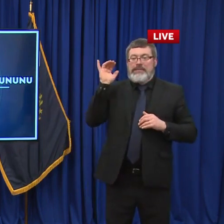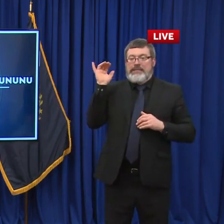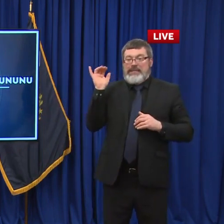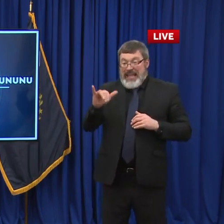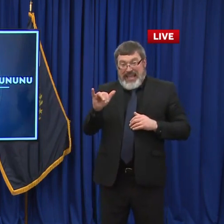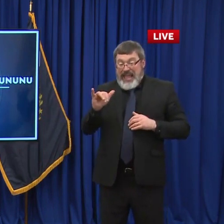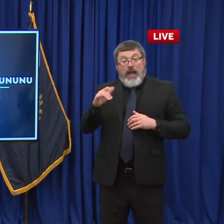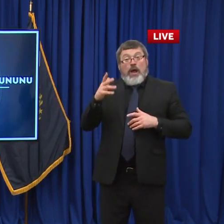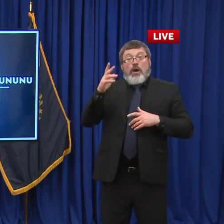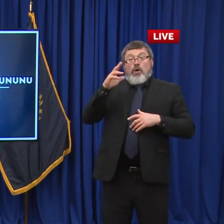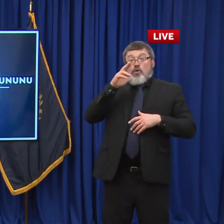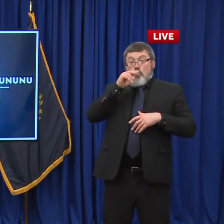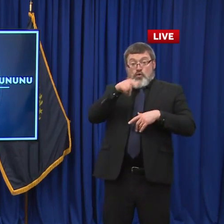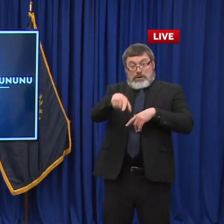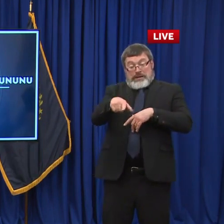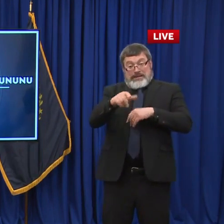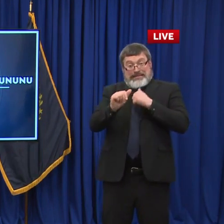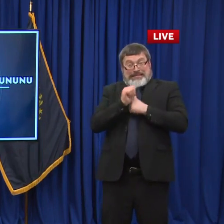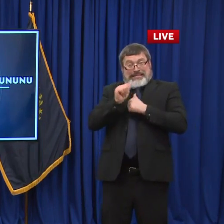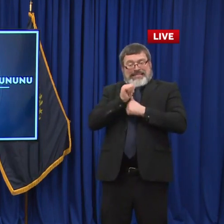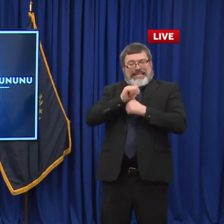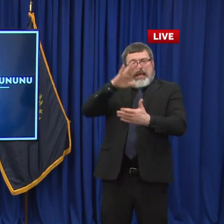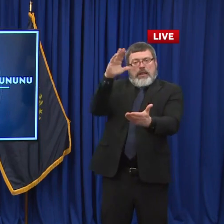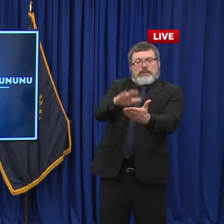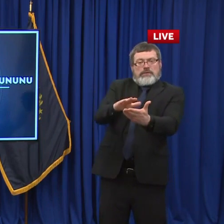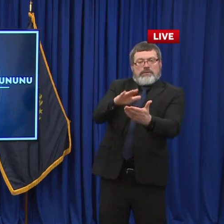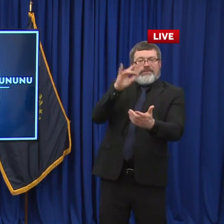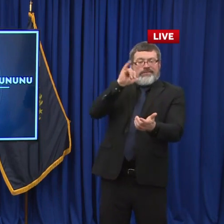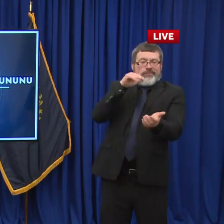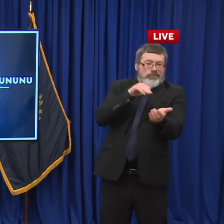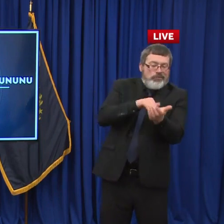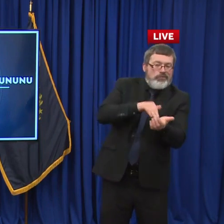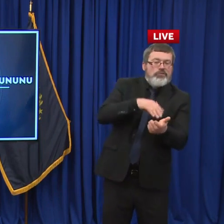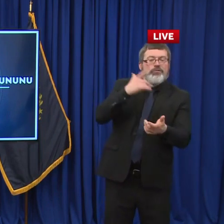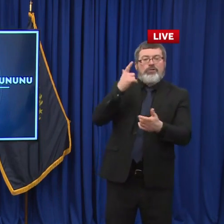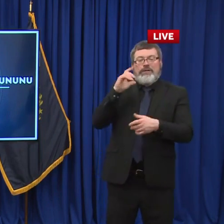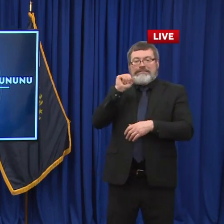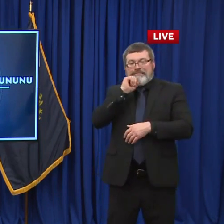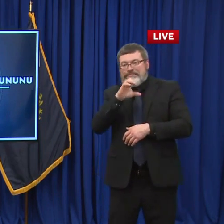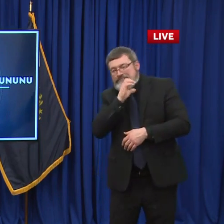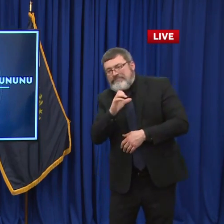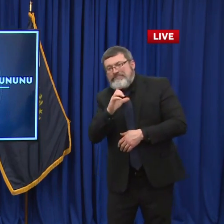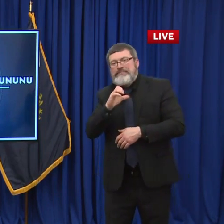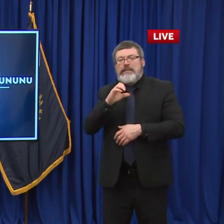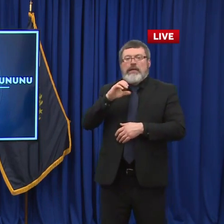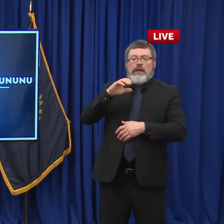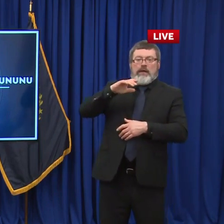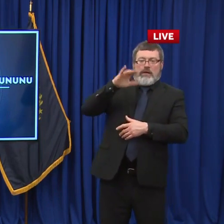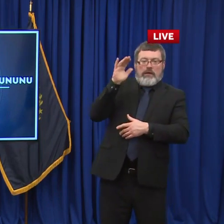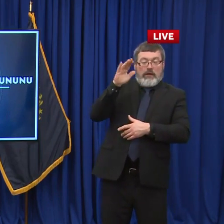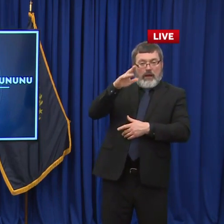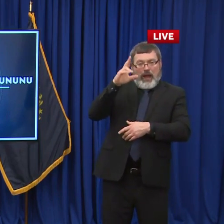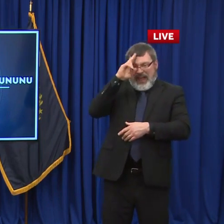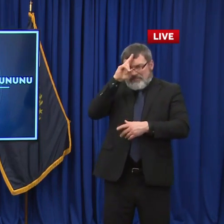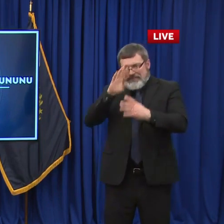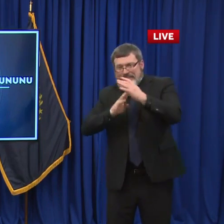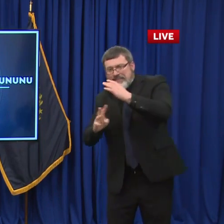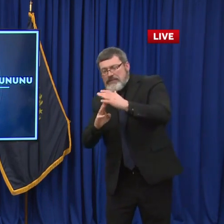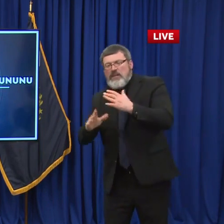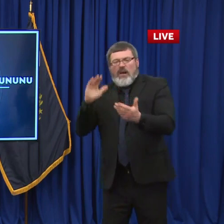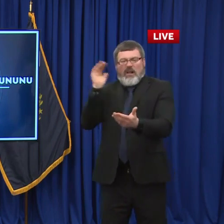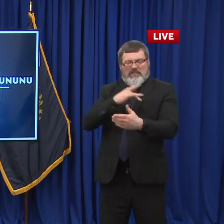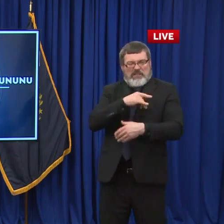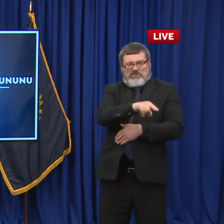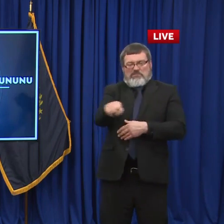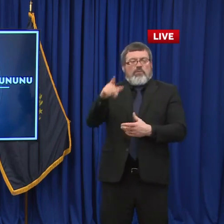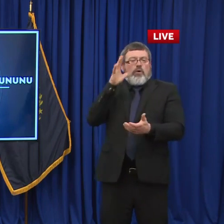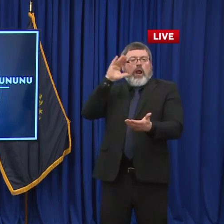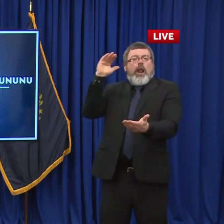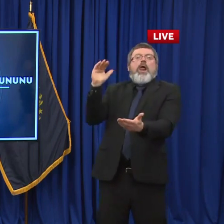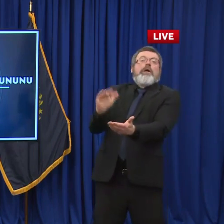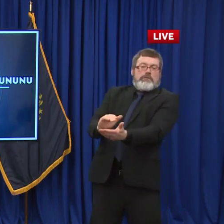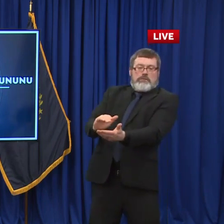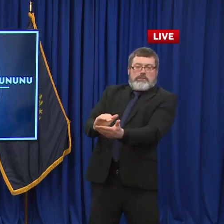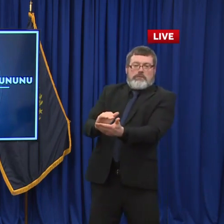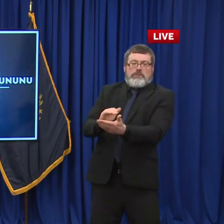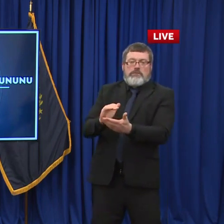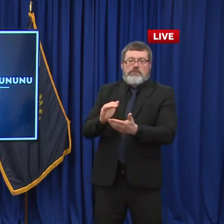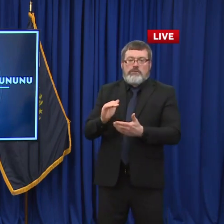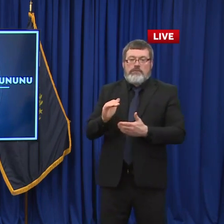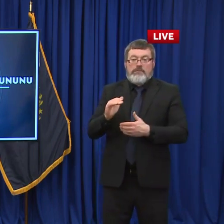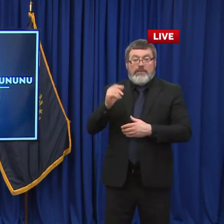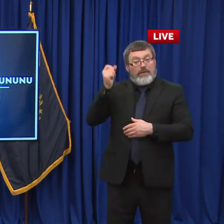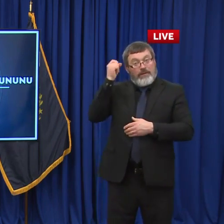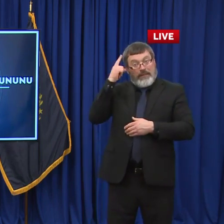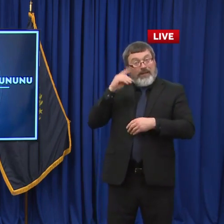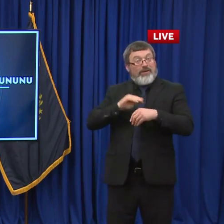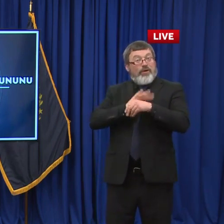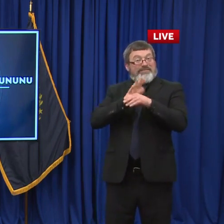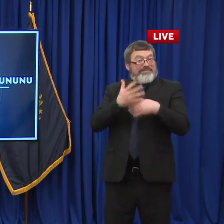HOPEFULLY WE WILL HAVE THE MOST HIGH-RISK INDIVIDUALS VACCINATED BY THEN, WHICH WILL REDUCE HOSPITALIZATION AND THE MORTALITY AND THE DEATH RATE WILL REDUCE THAT BURDEN ON THE